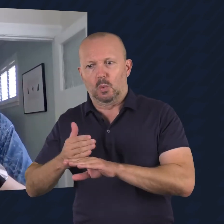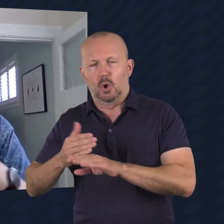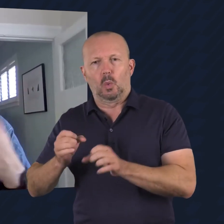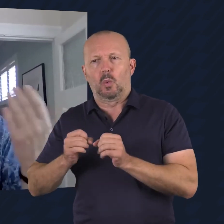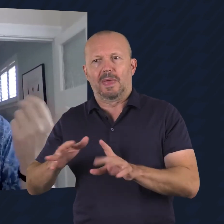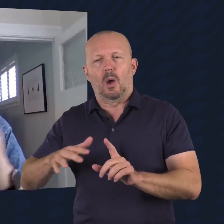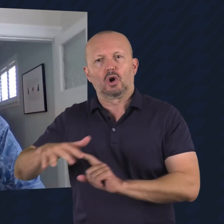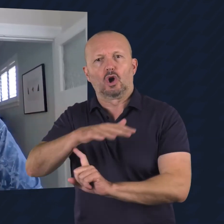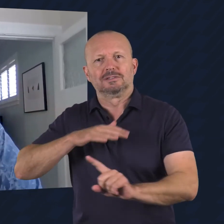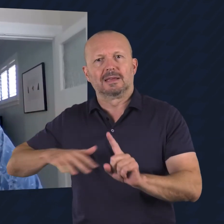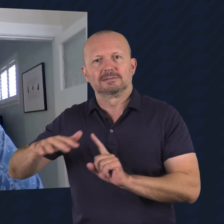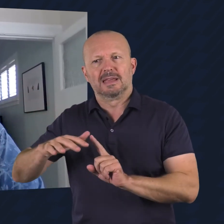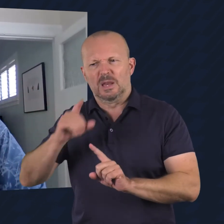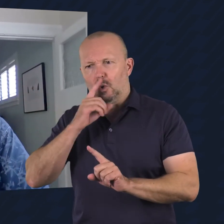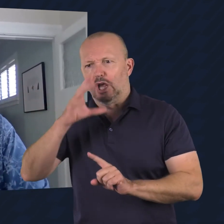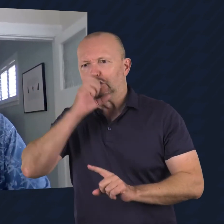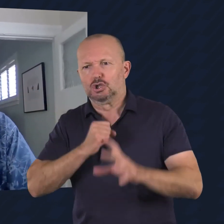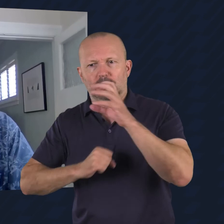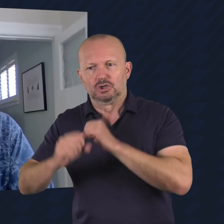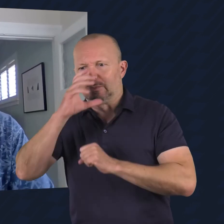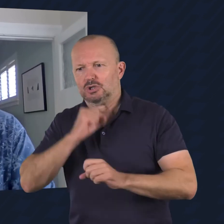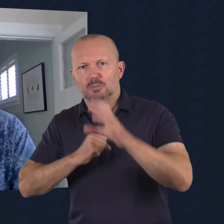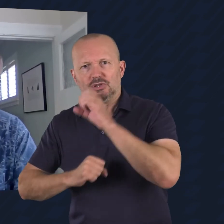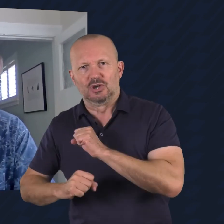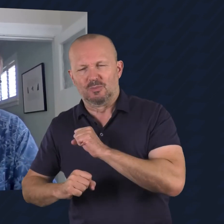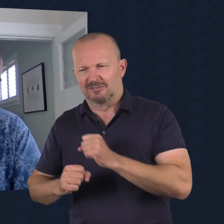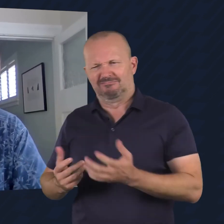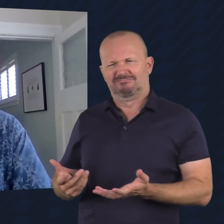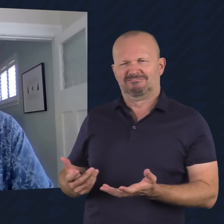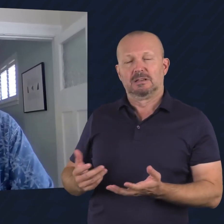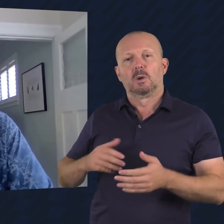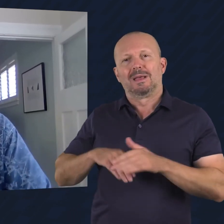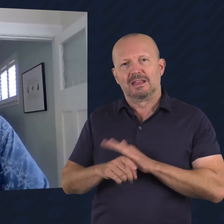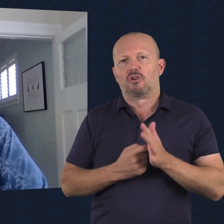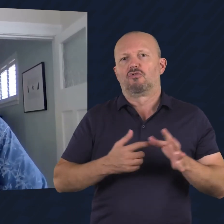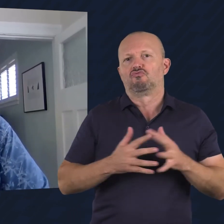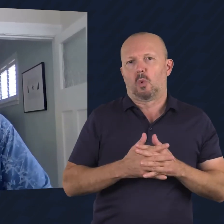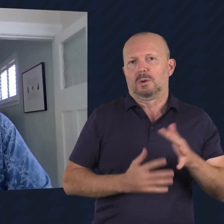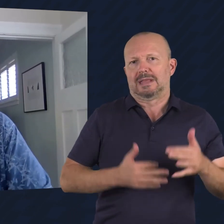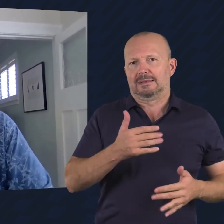then it will infer a whole bunch of stuff that probably isn't right. So in the raw data, you need something that helps